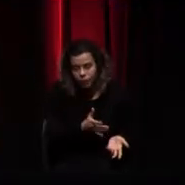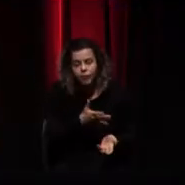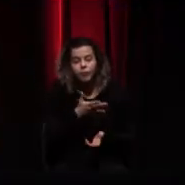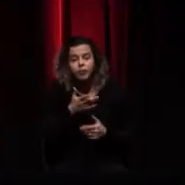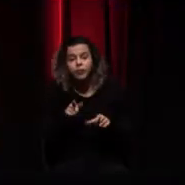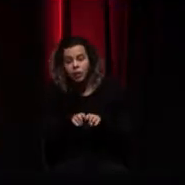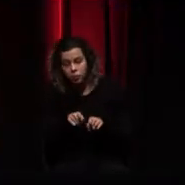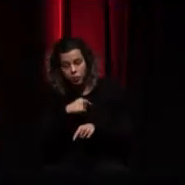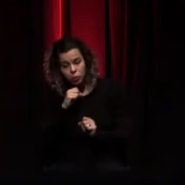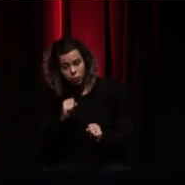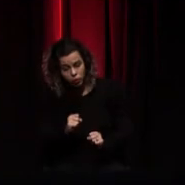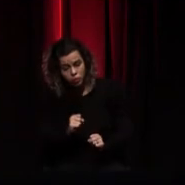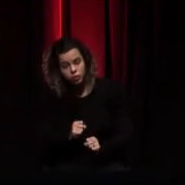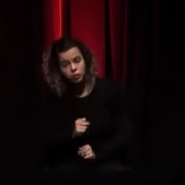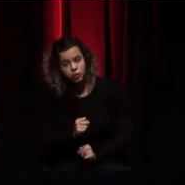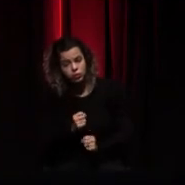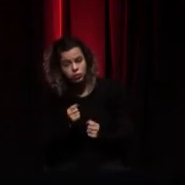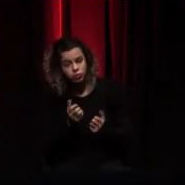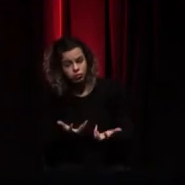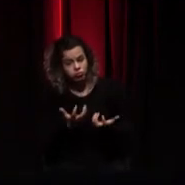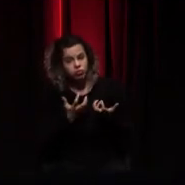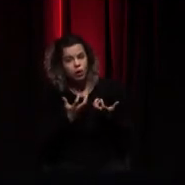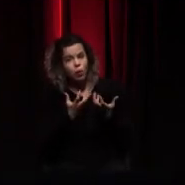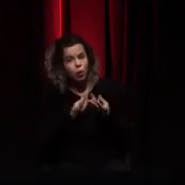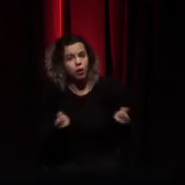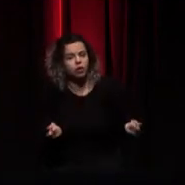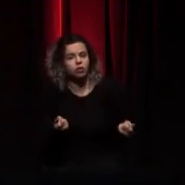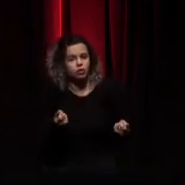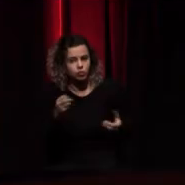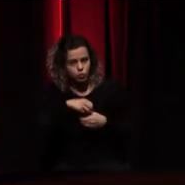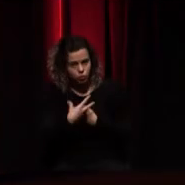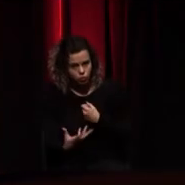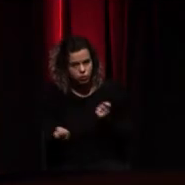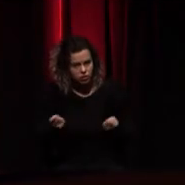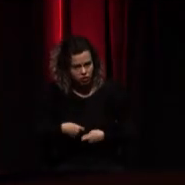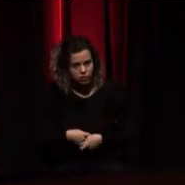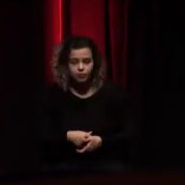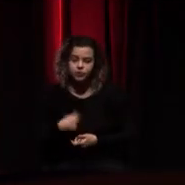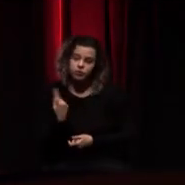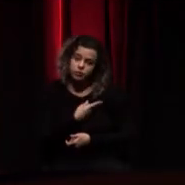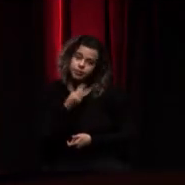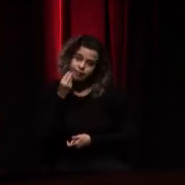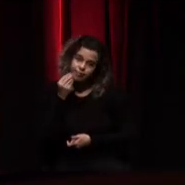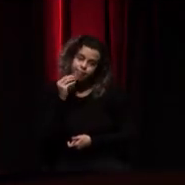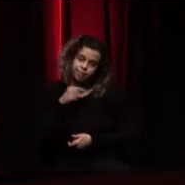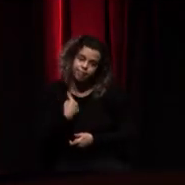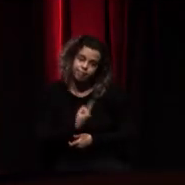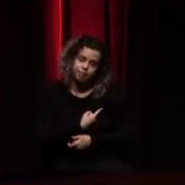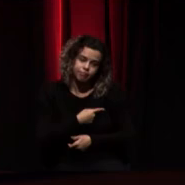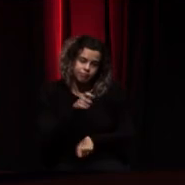and produce quality content. That’s what we try to do for our customers as well.